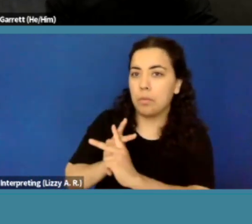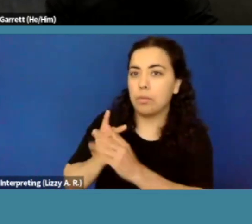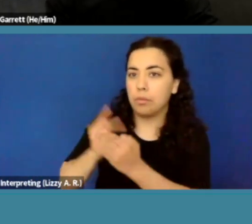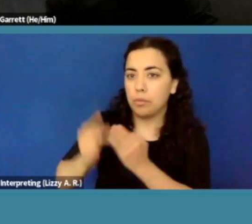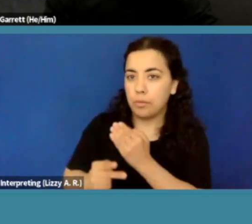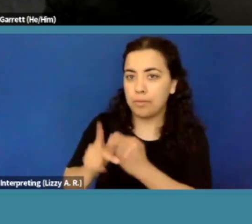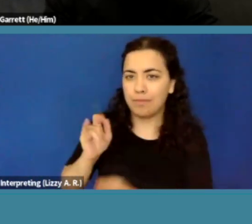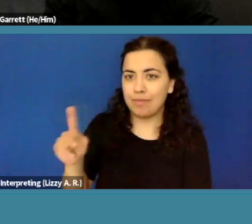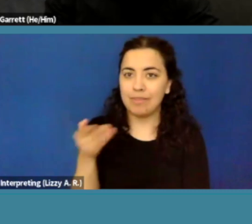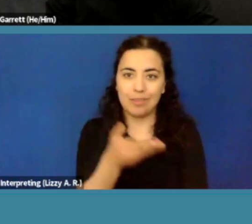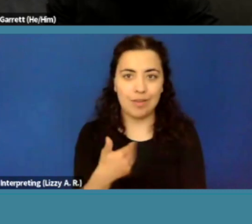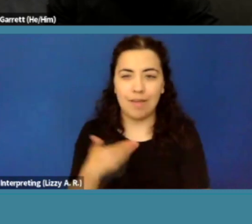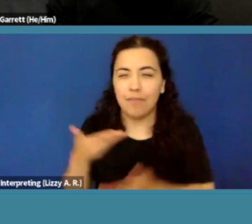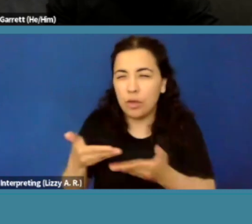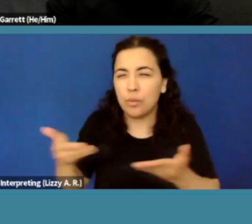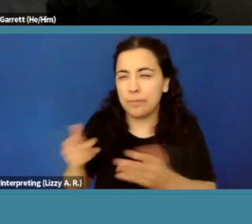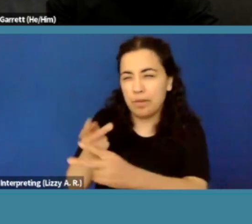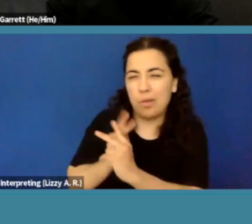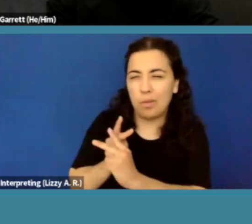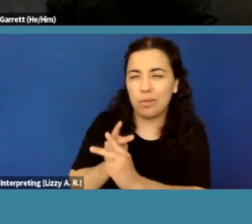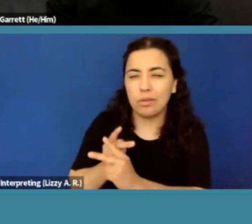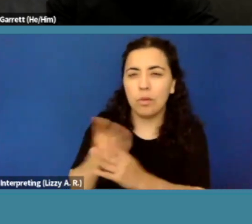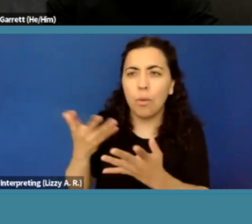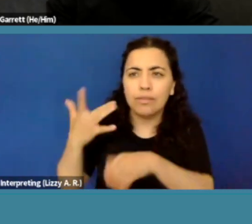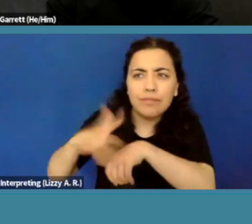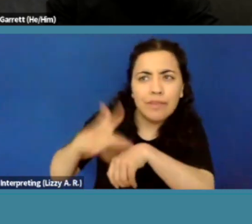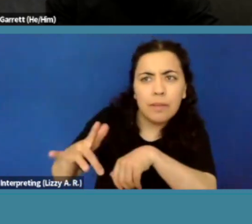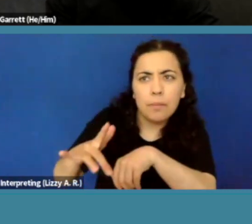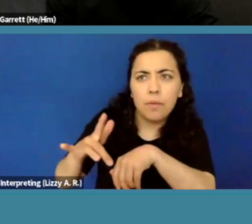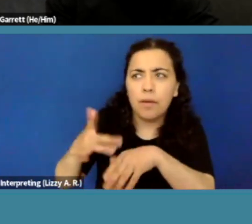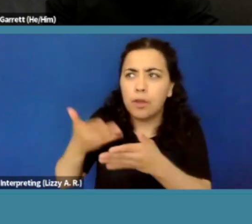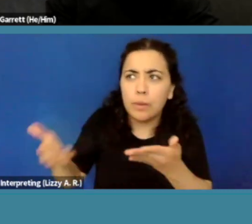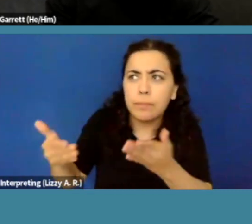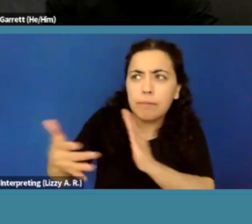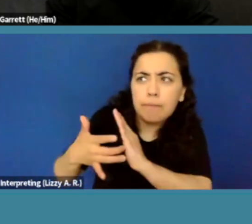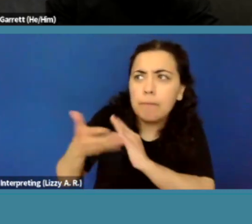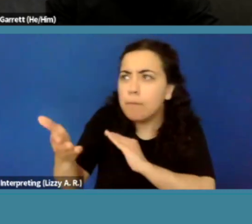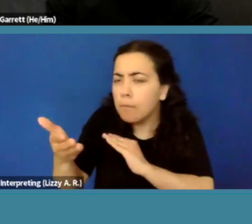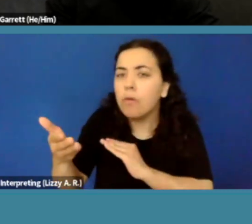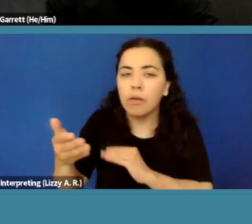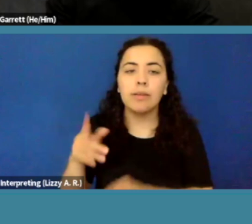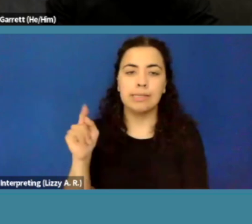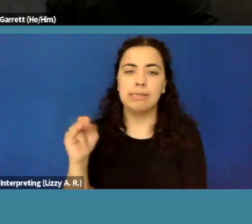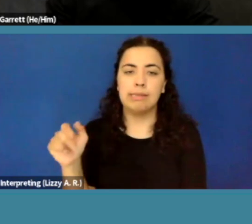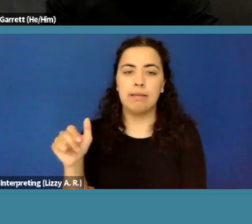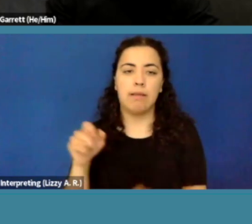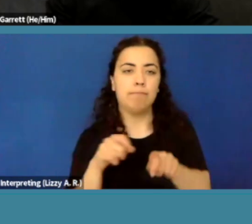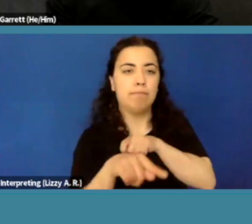To tell you all of the equipment that is available to you there. Tina has also submitted something in the chat that something